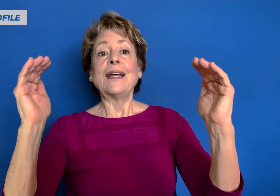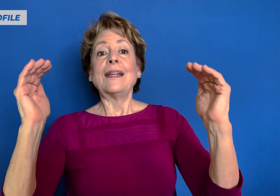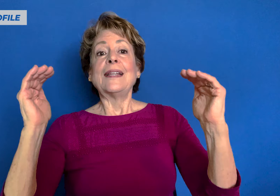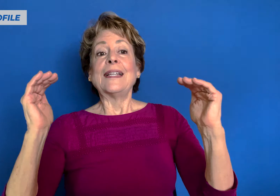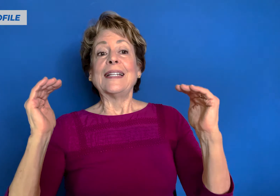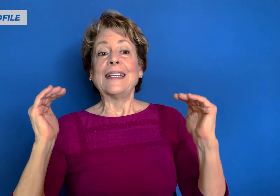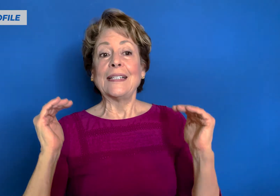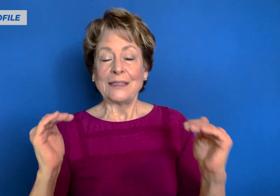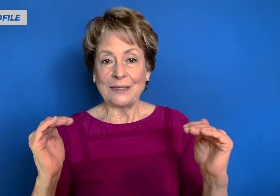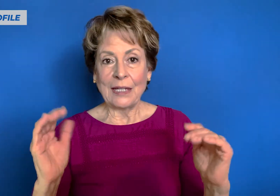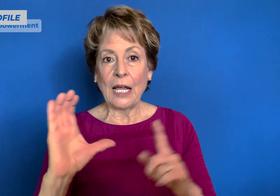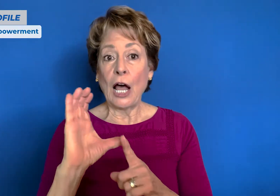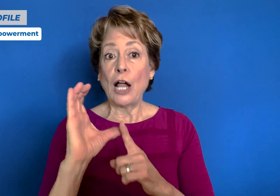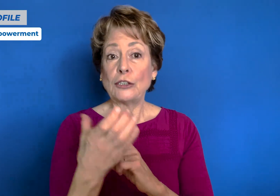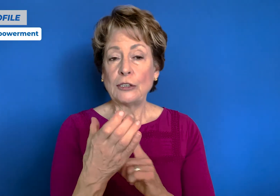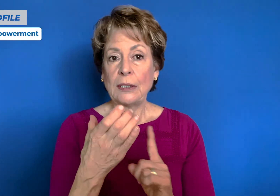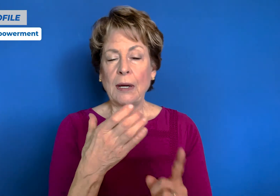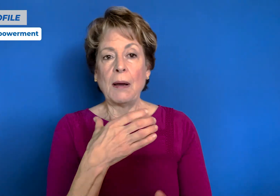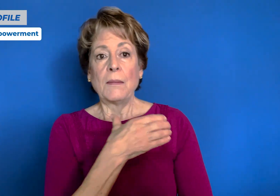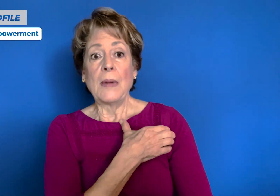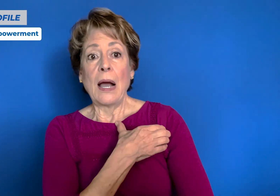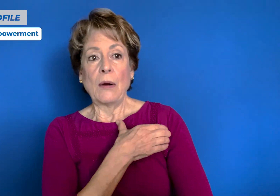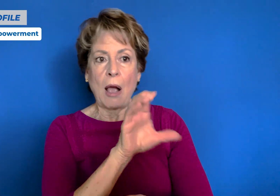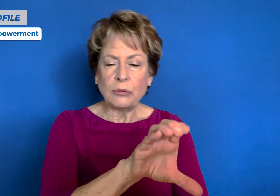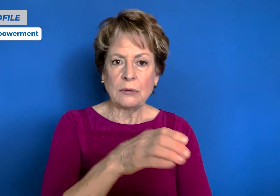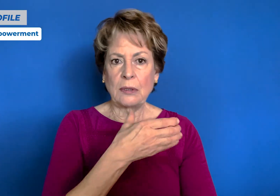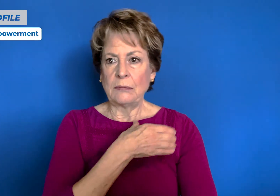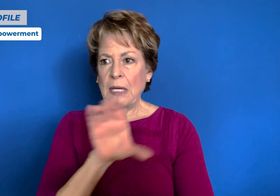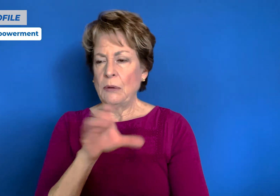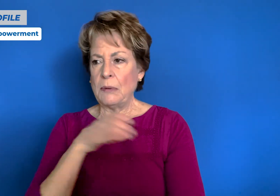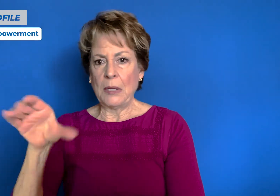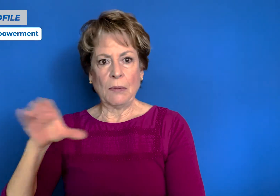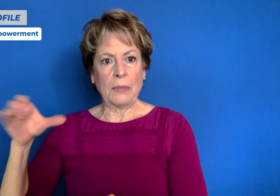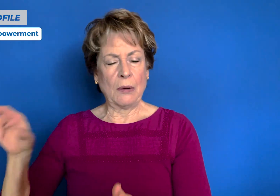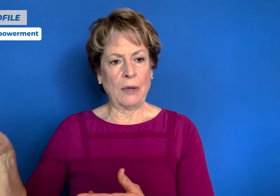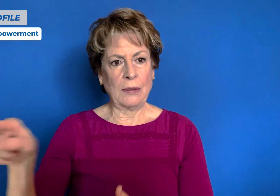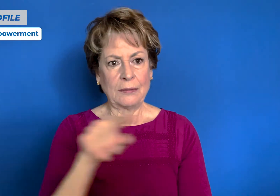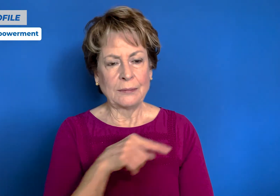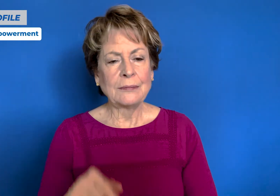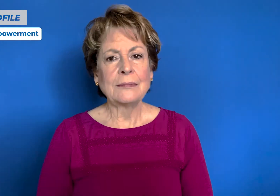The sixth theme is “Culture of Empowerment”.